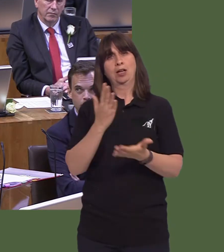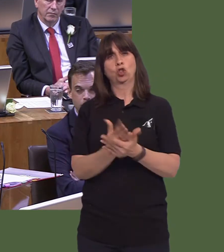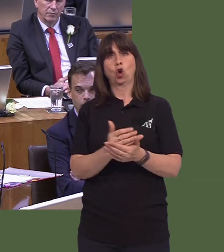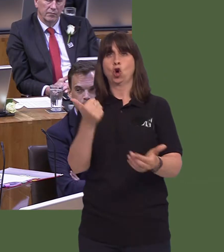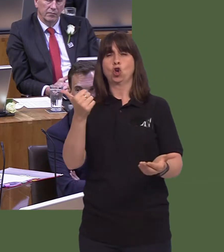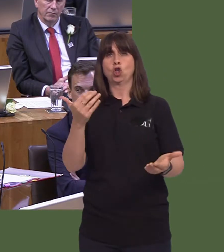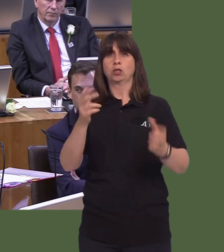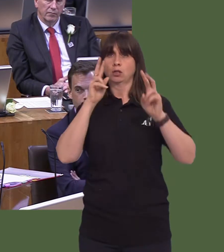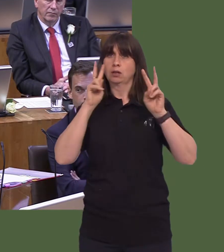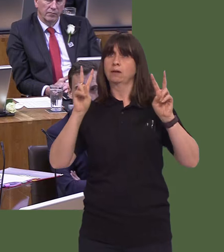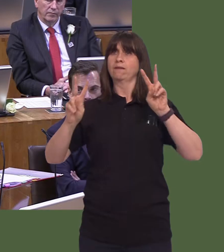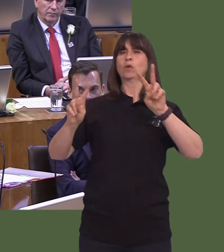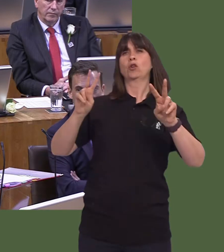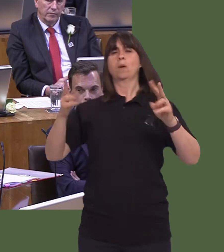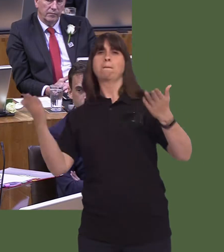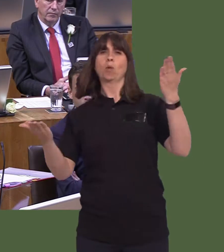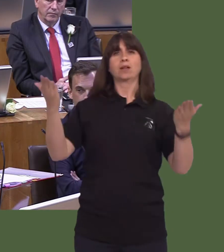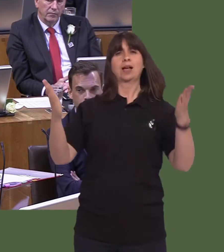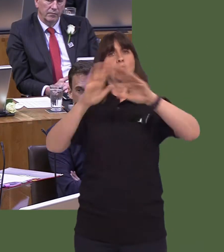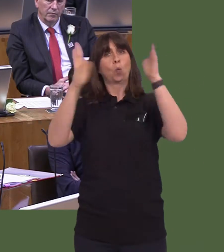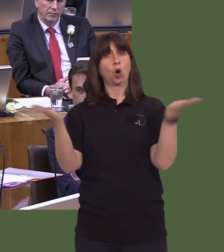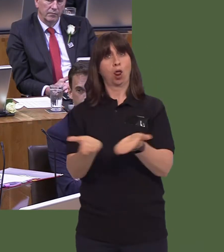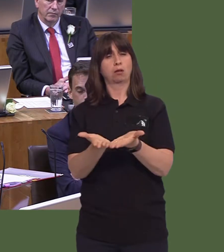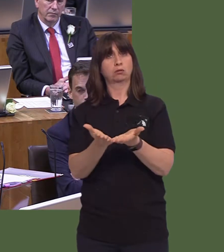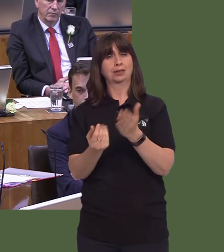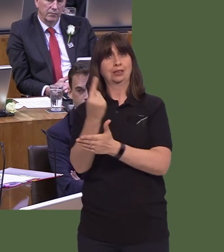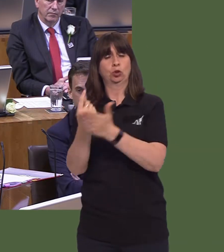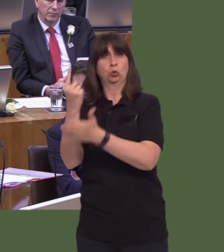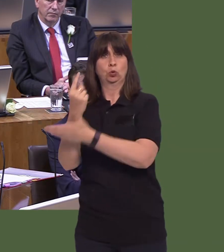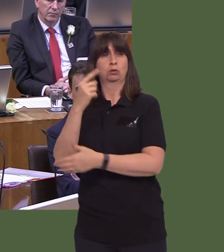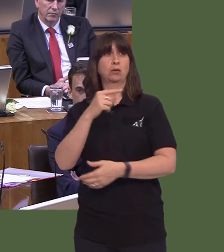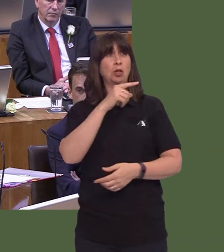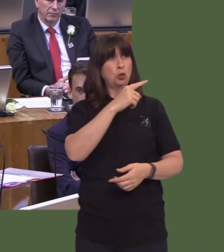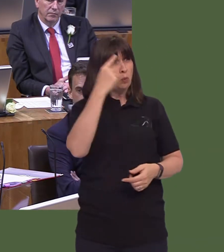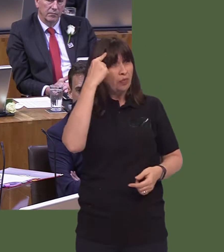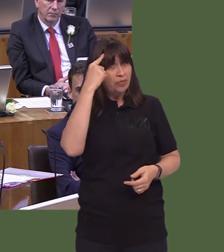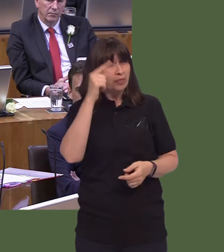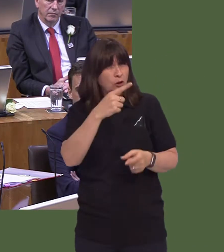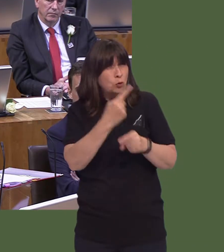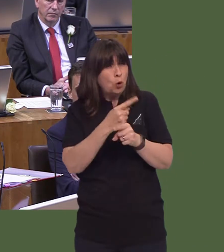world and not a view that says, for example, well, man-made, as he put it, global warming,